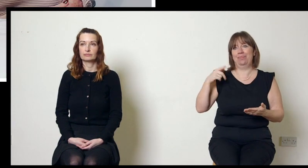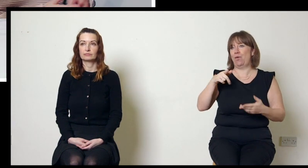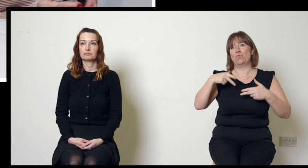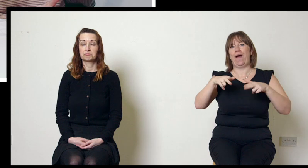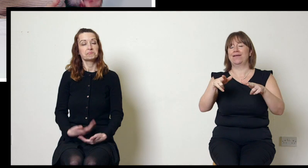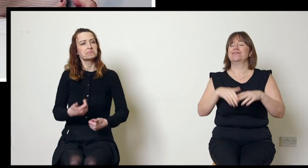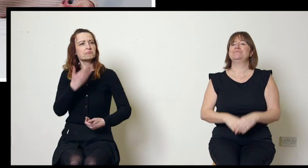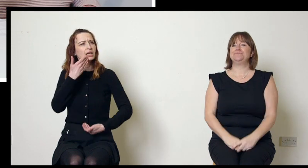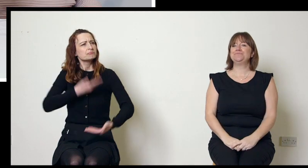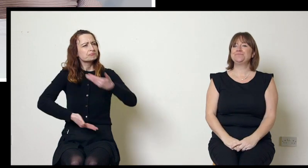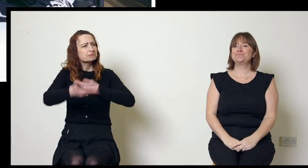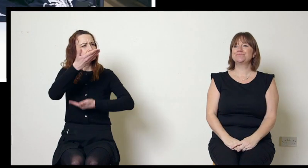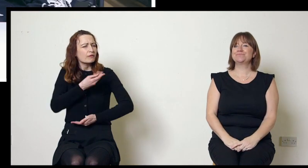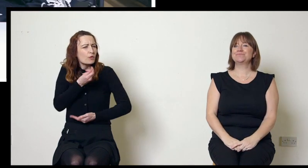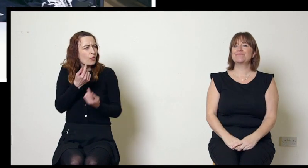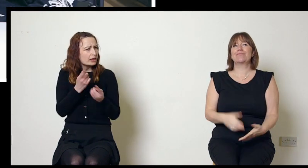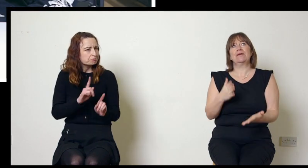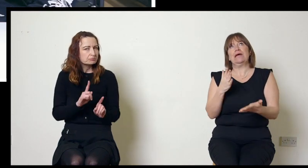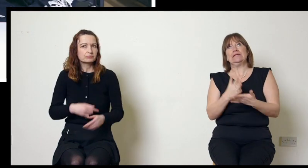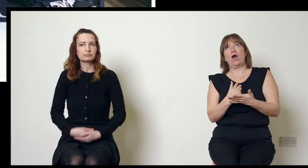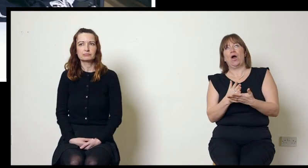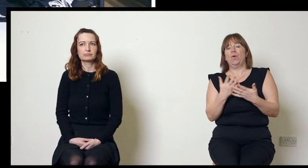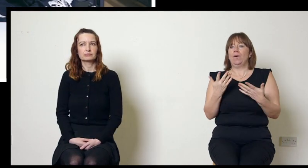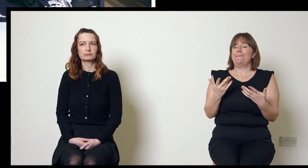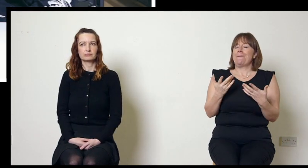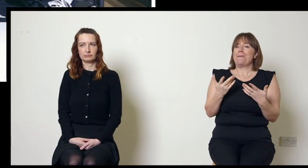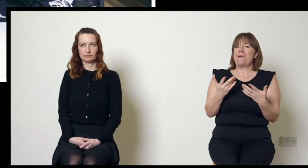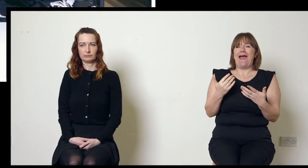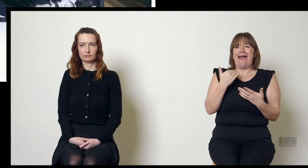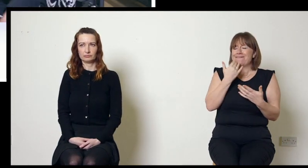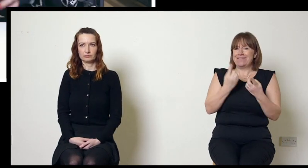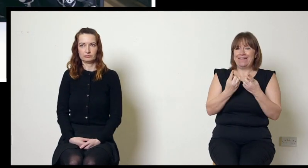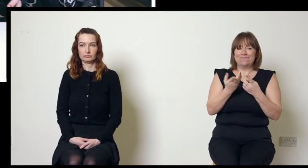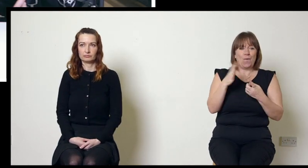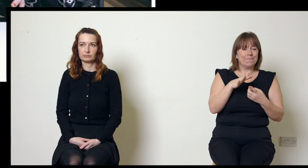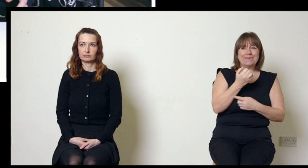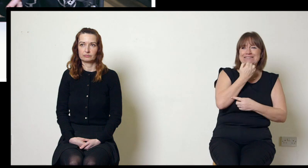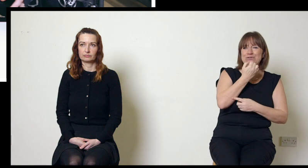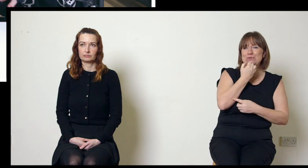Can you describe what some of them are? Yeah, yeah yeah. So, everything from a digital, social media point of view